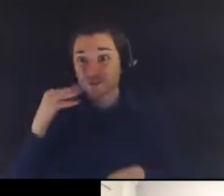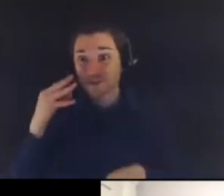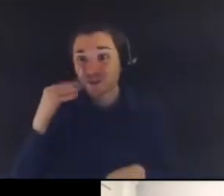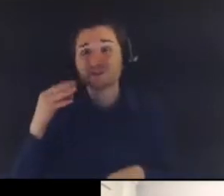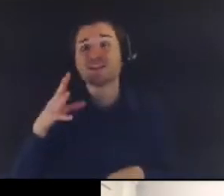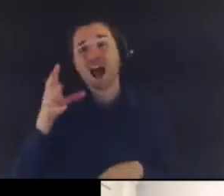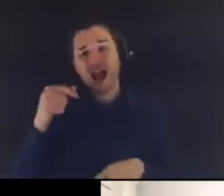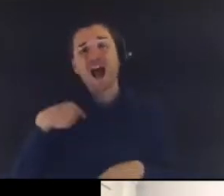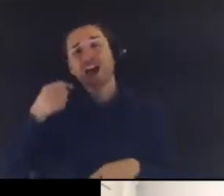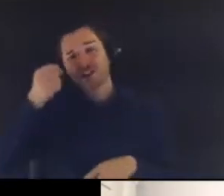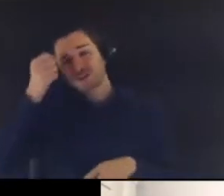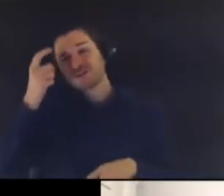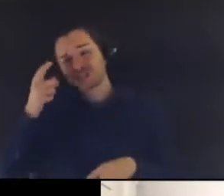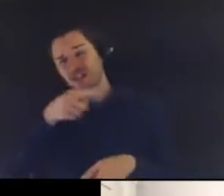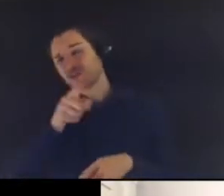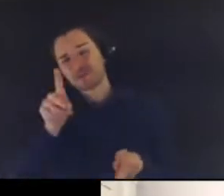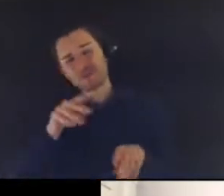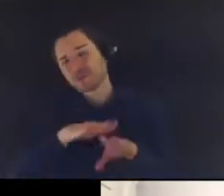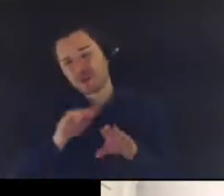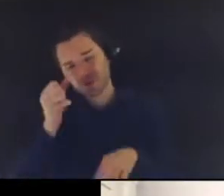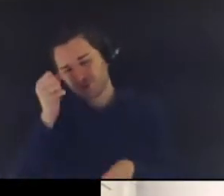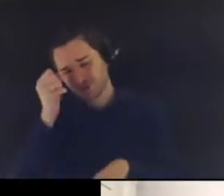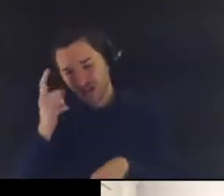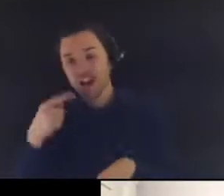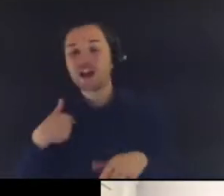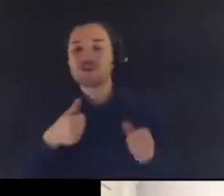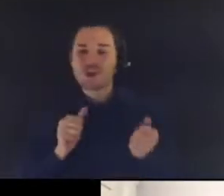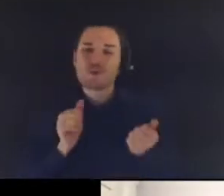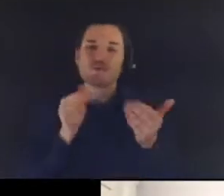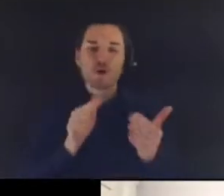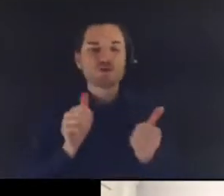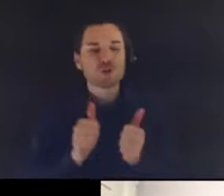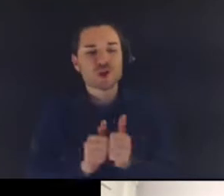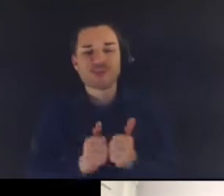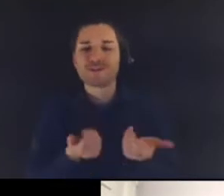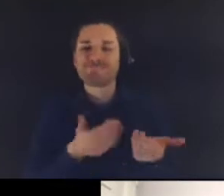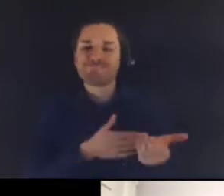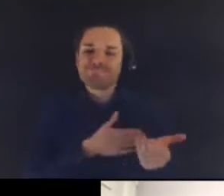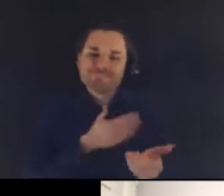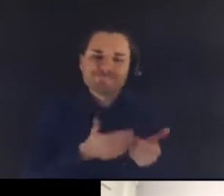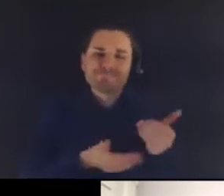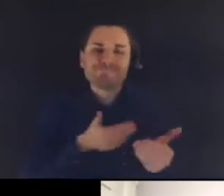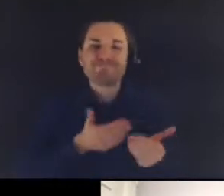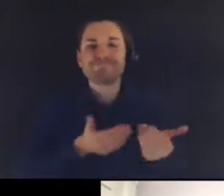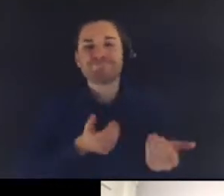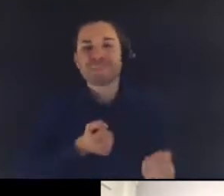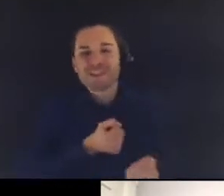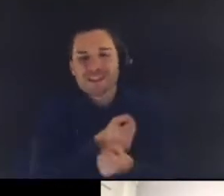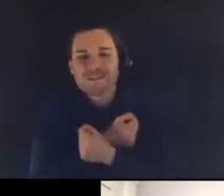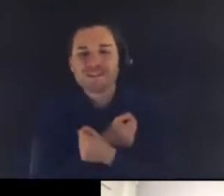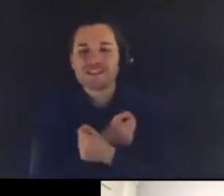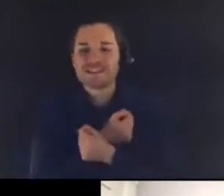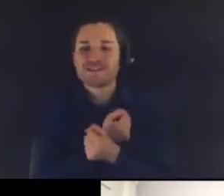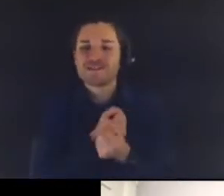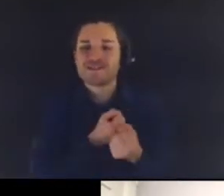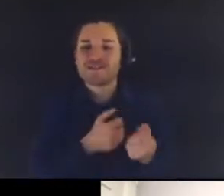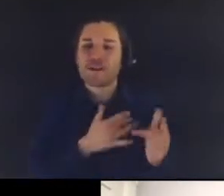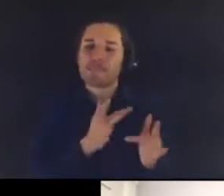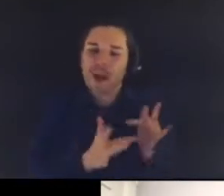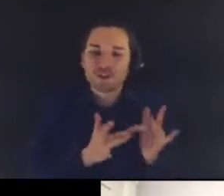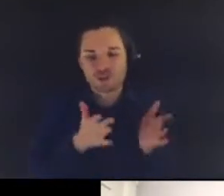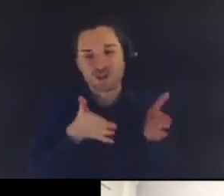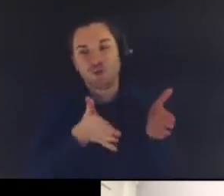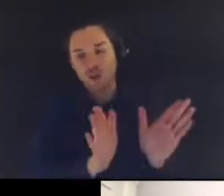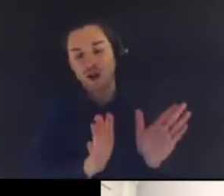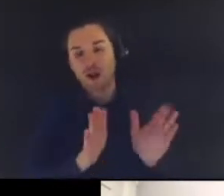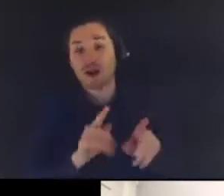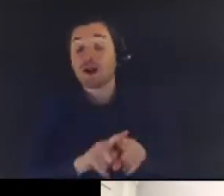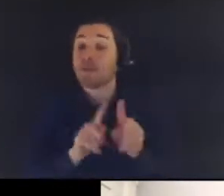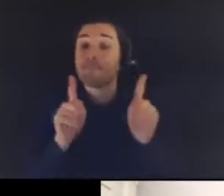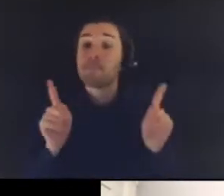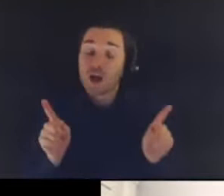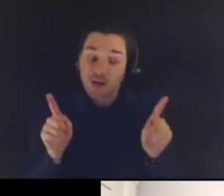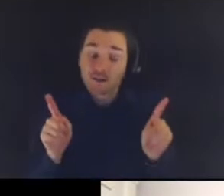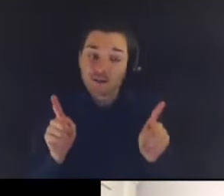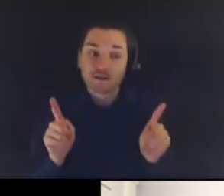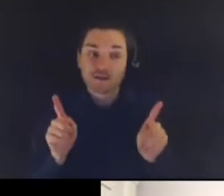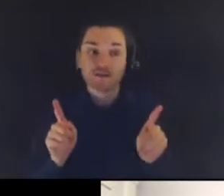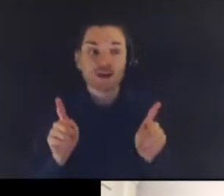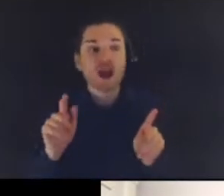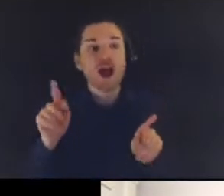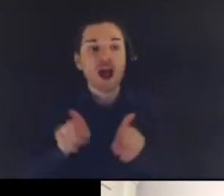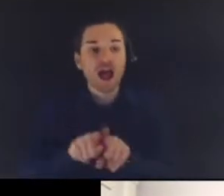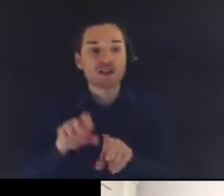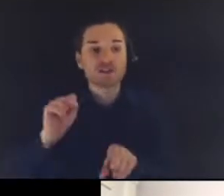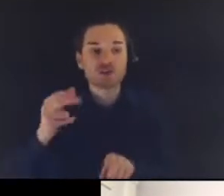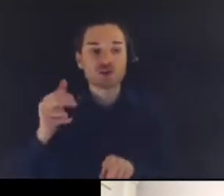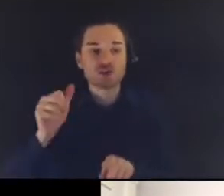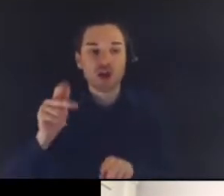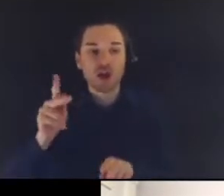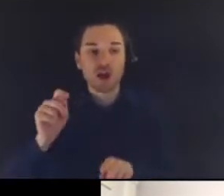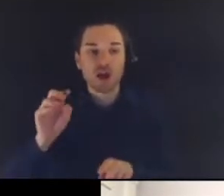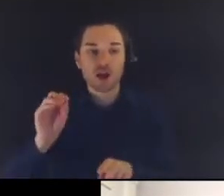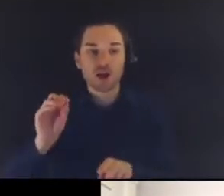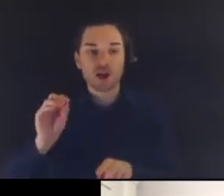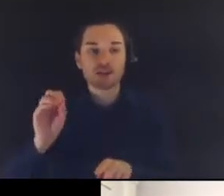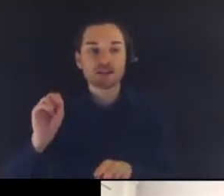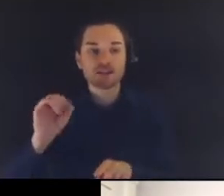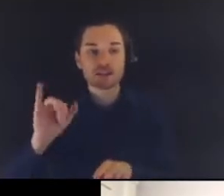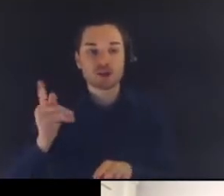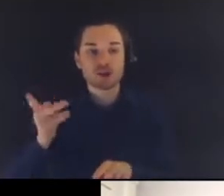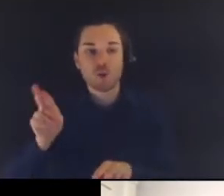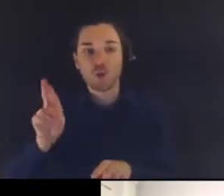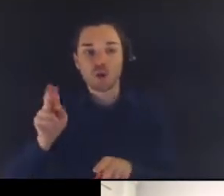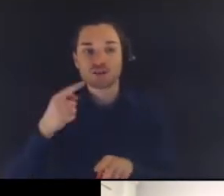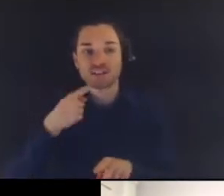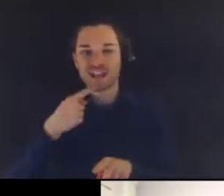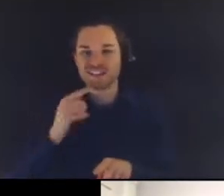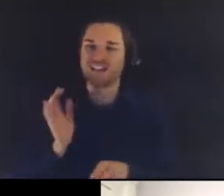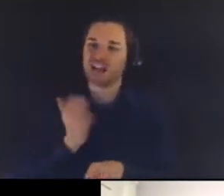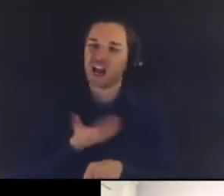I try to approach it is in a loving, compassionate way but it is our duty to win. So, we as disabled